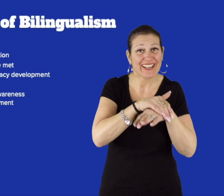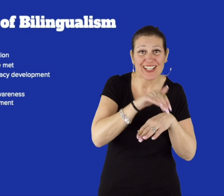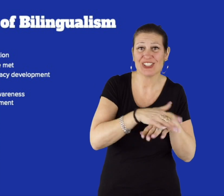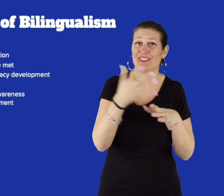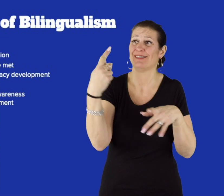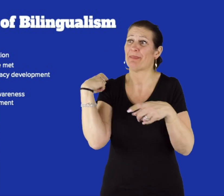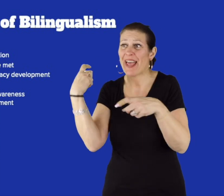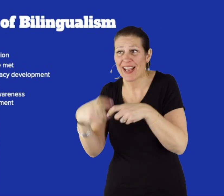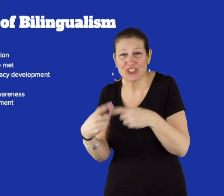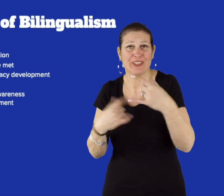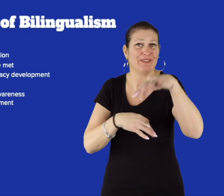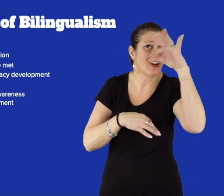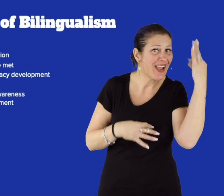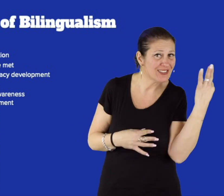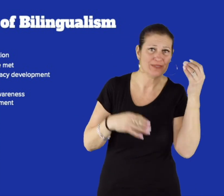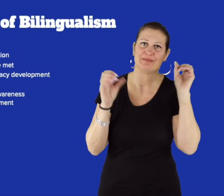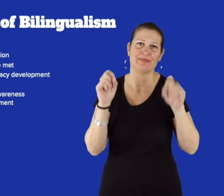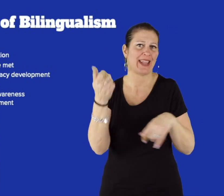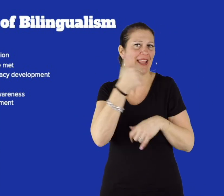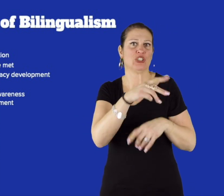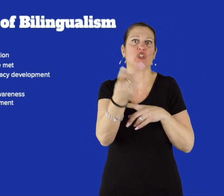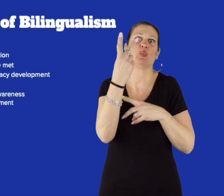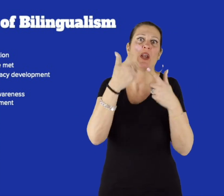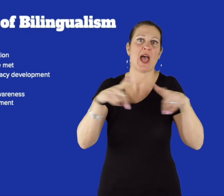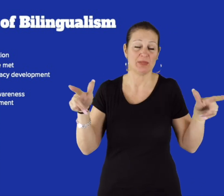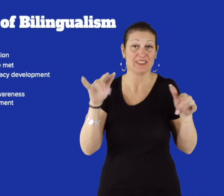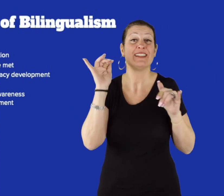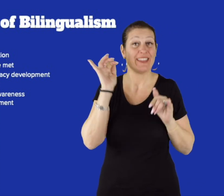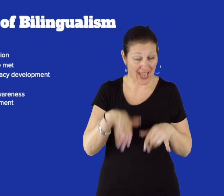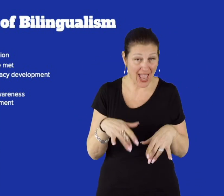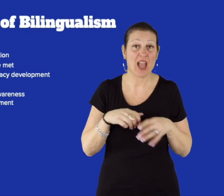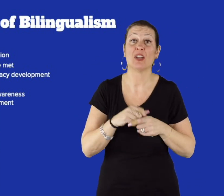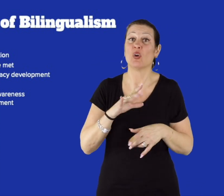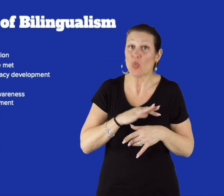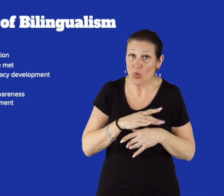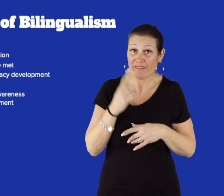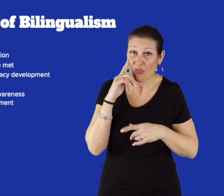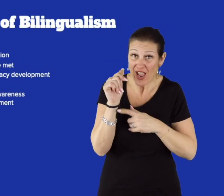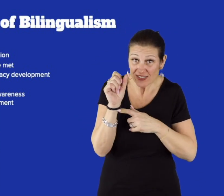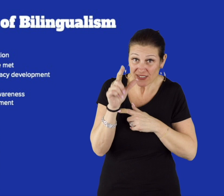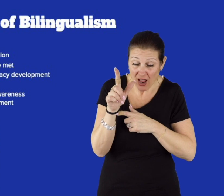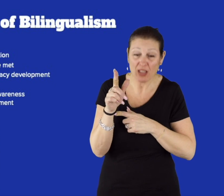bilingualism is the use of two languages on a regular basis. Those two languages may be ASL and